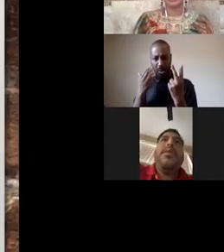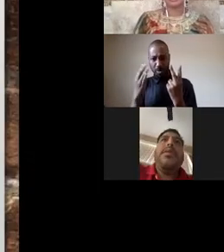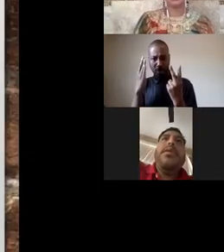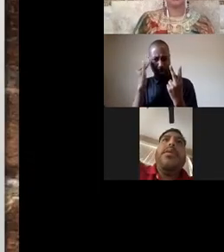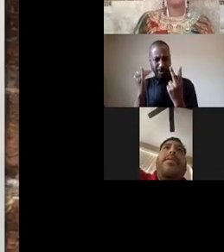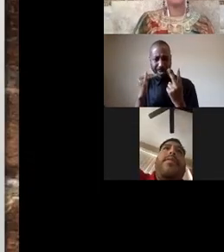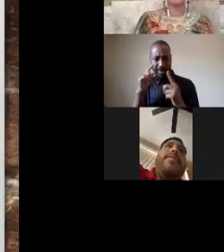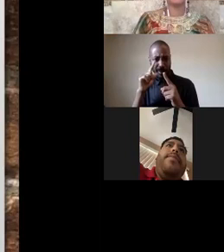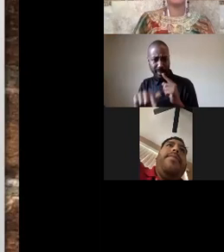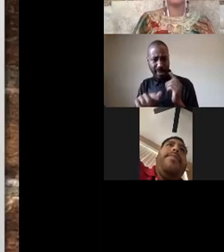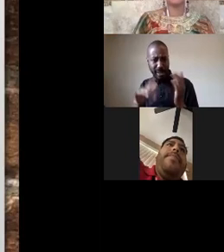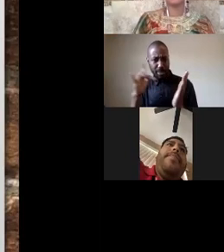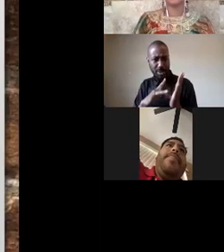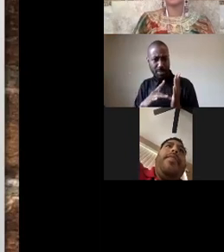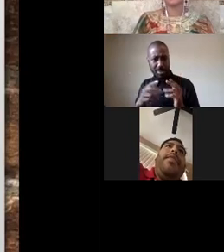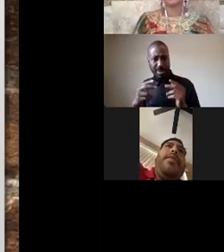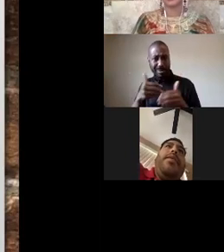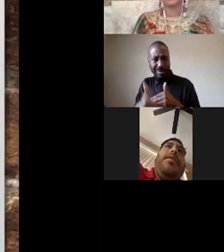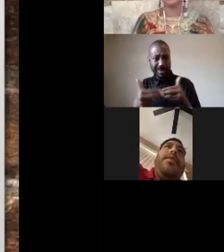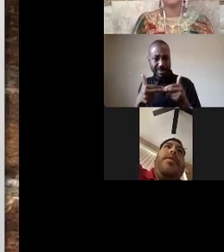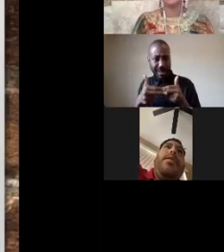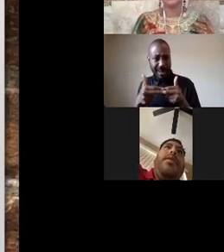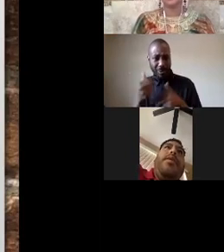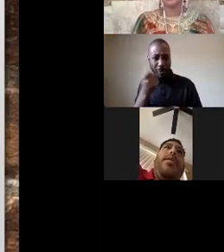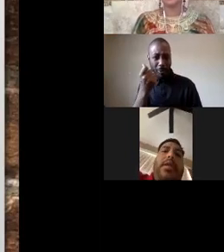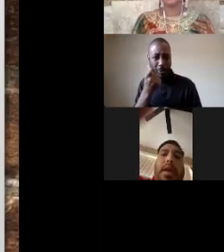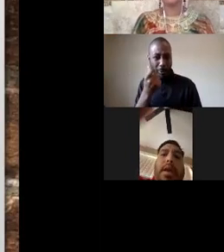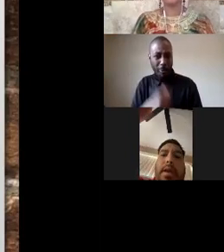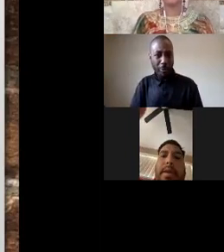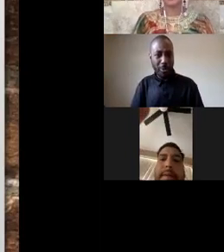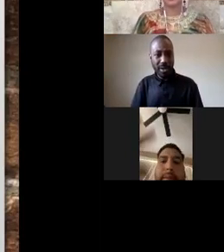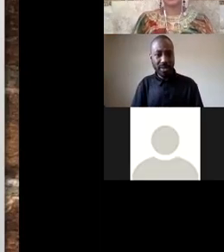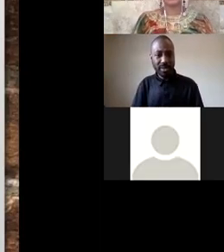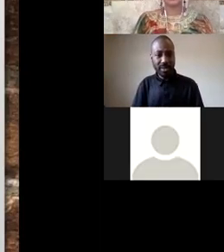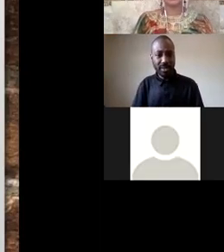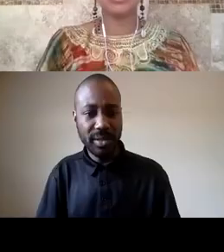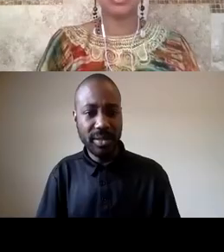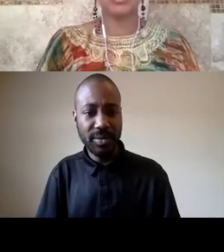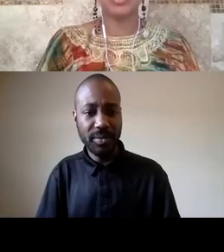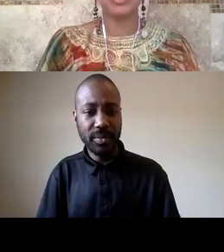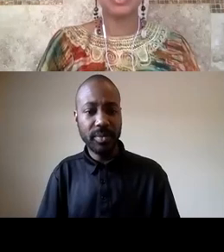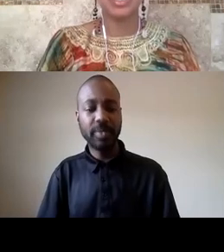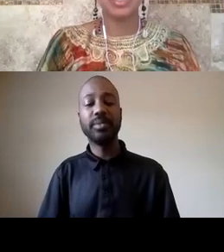let's hope it does in just a second um i think that there's oh here it is